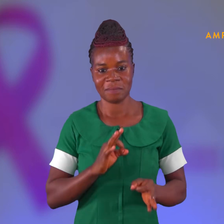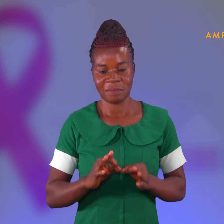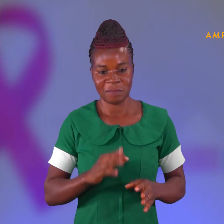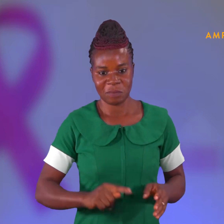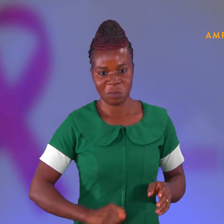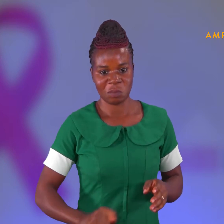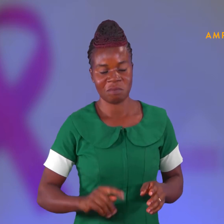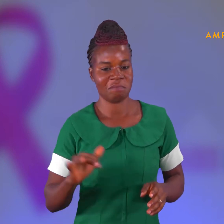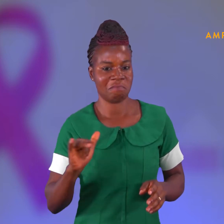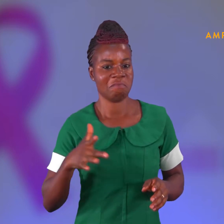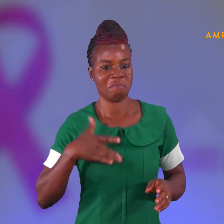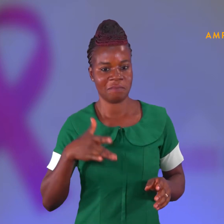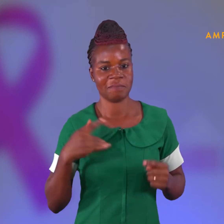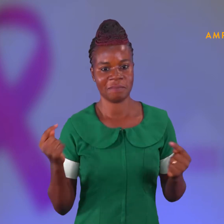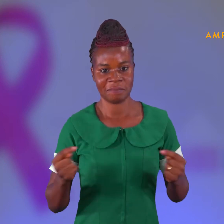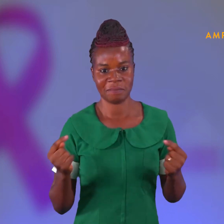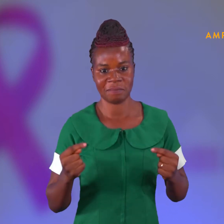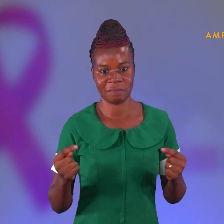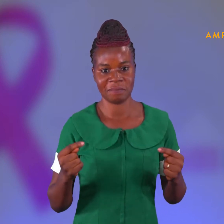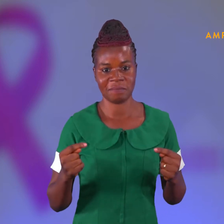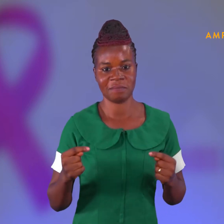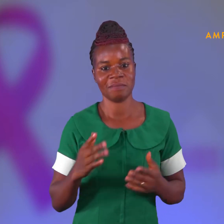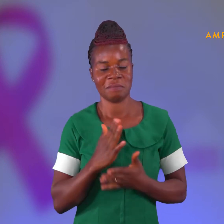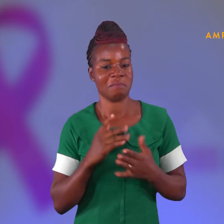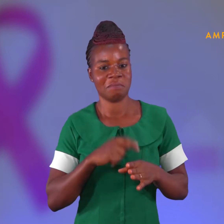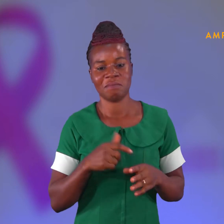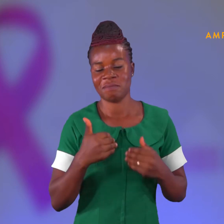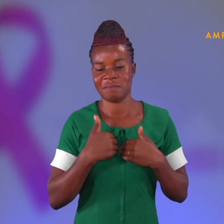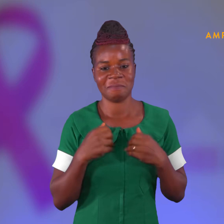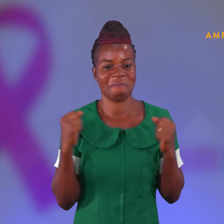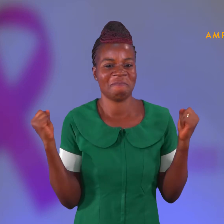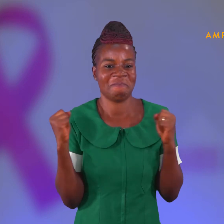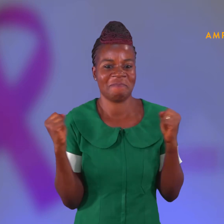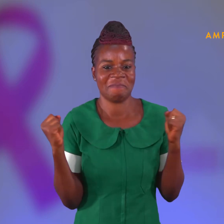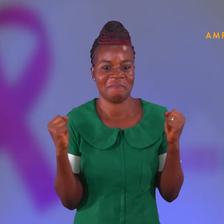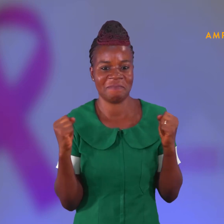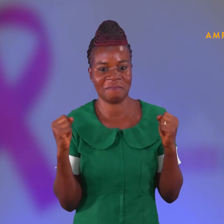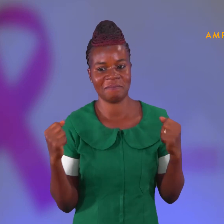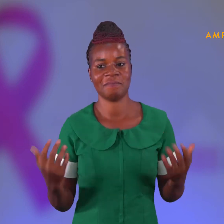Pains when urinating. Chills, fever or feeling cold all the time.